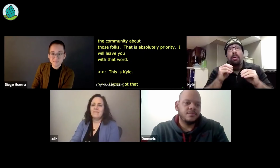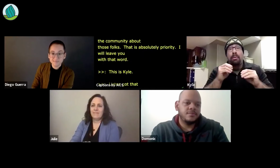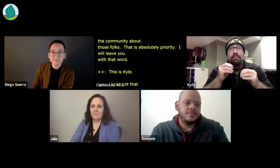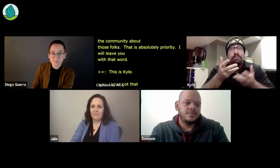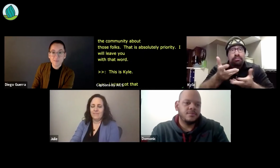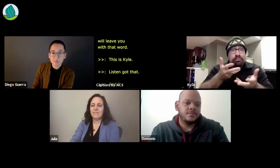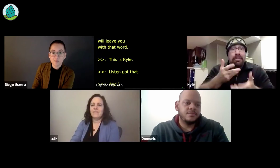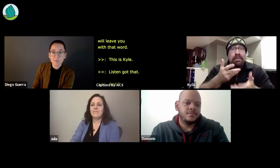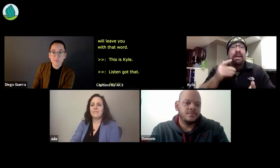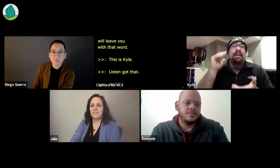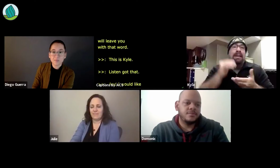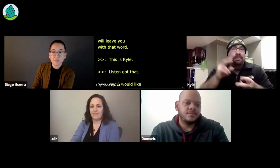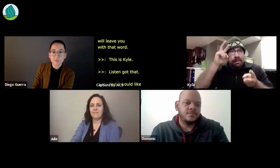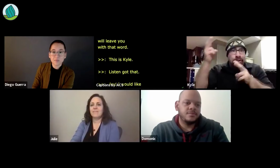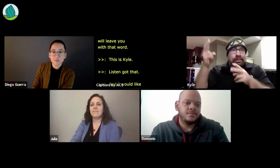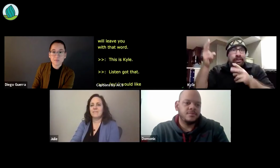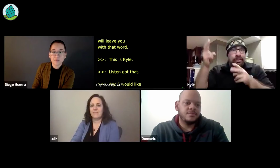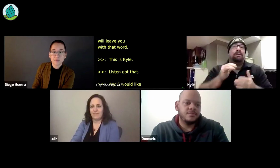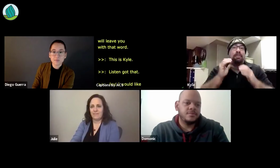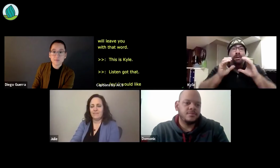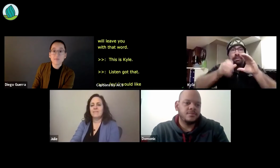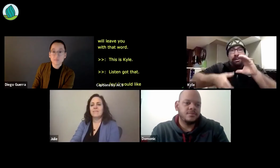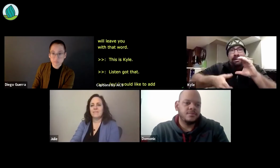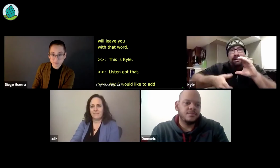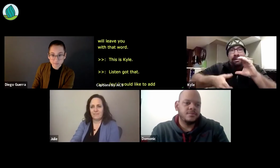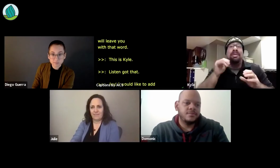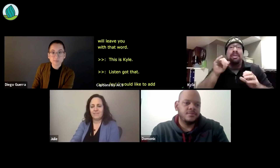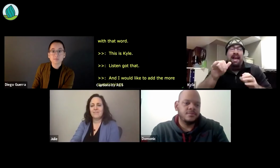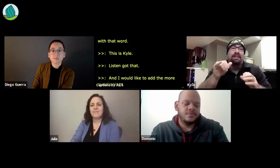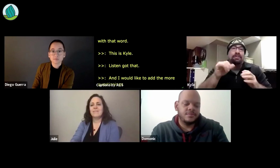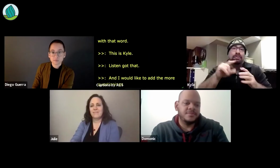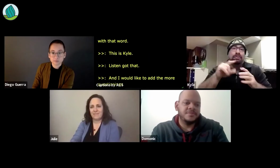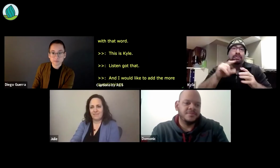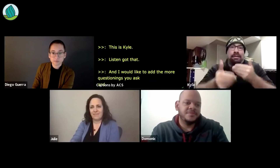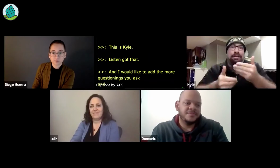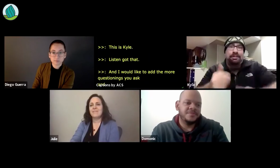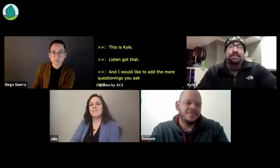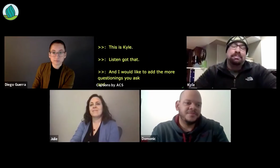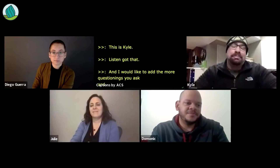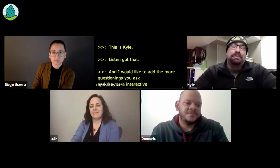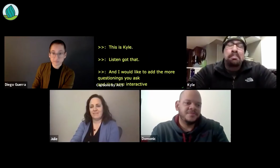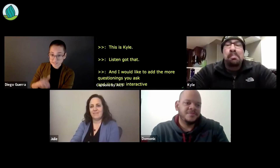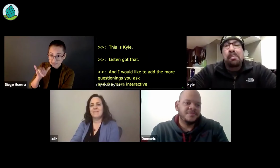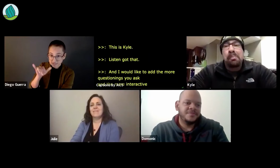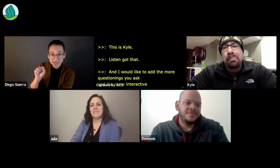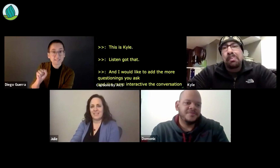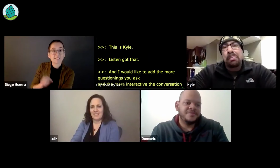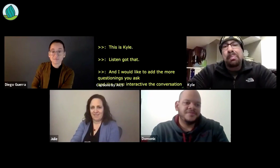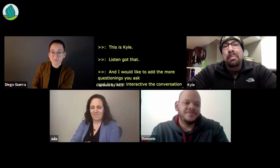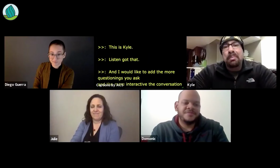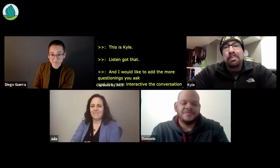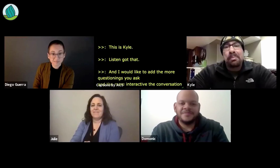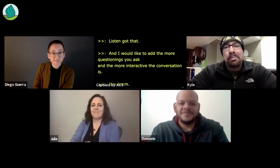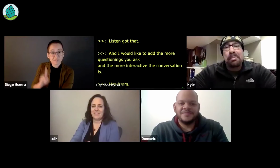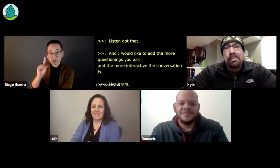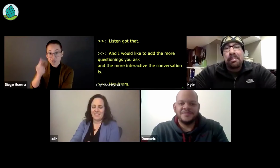and the less misunderstandings and miscommunications occur, and the process will be so much more smooth. Agreed.